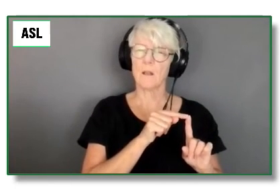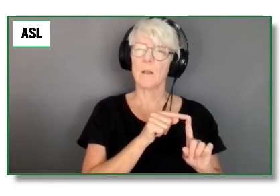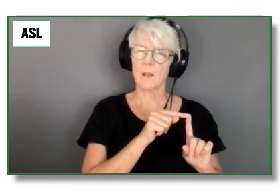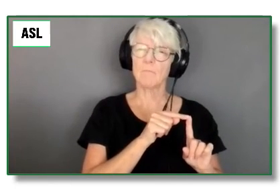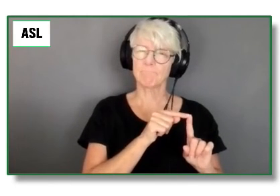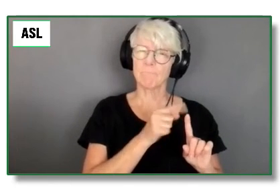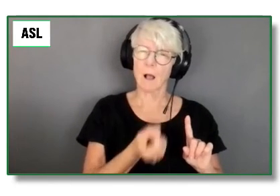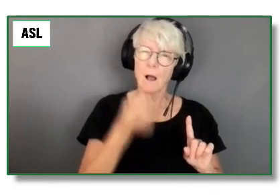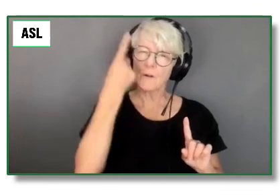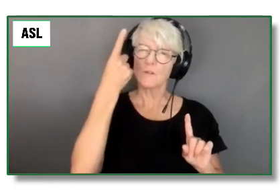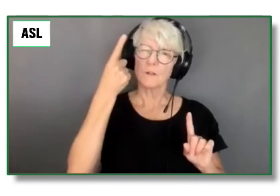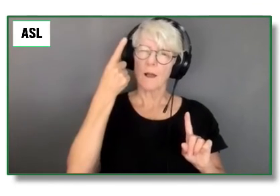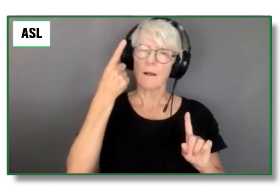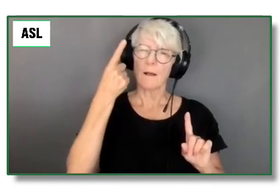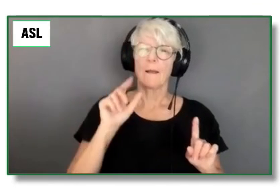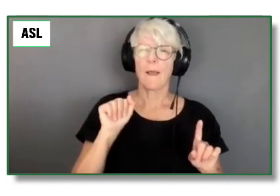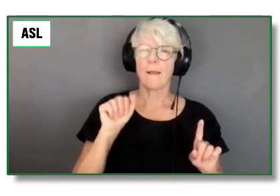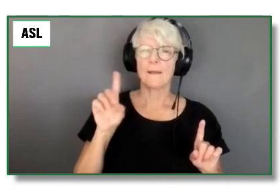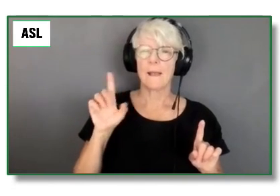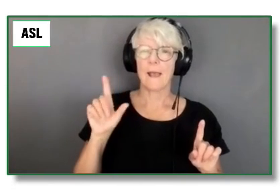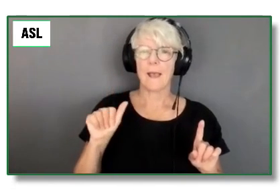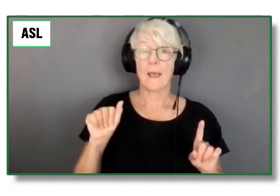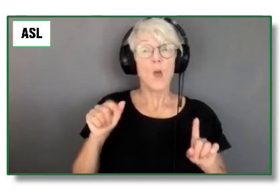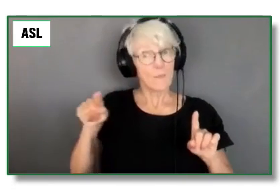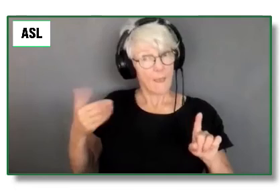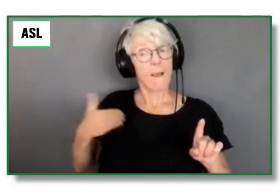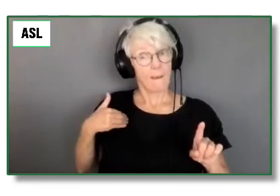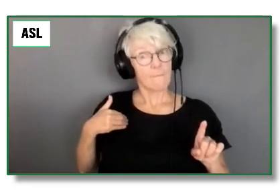uh enforce ABA and ADA and